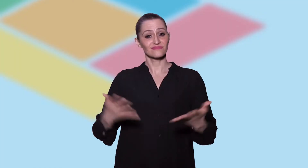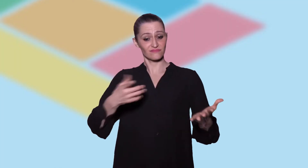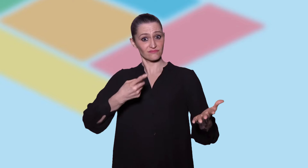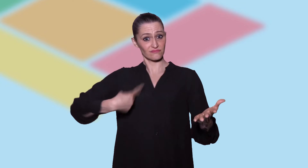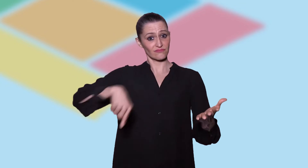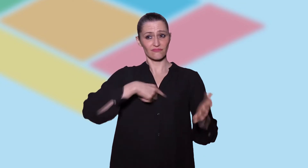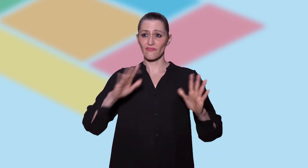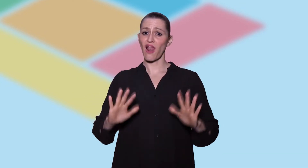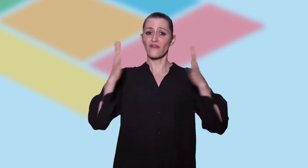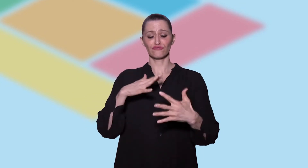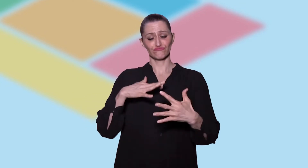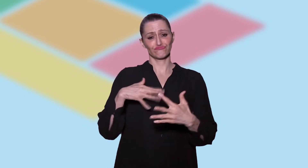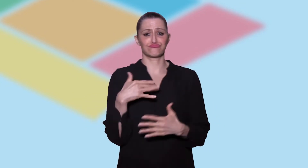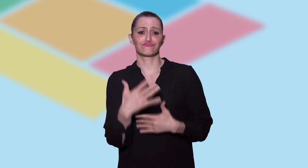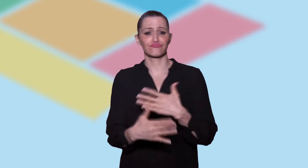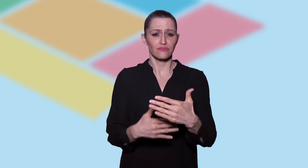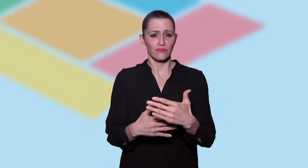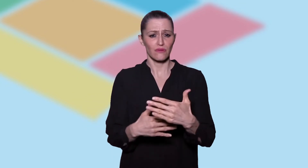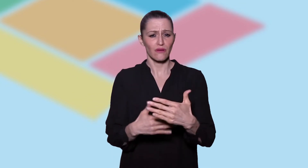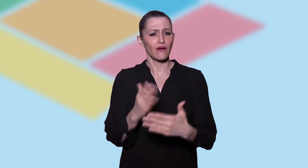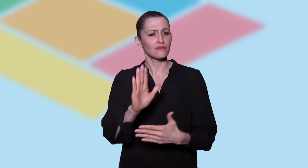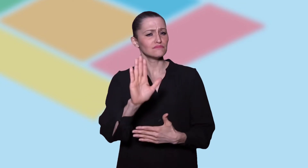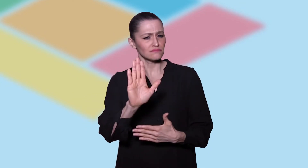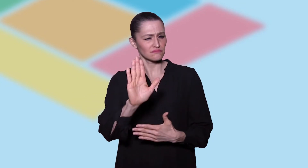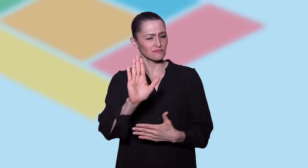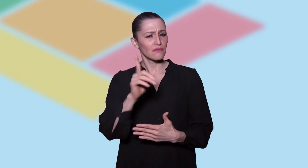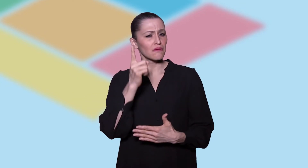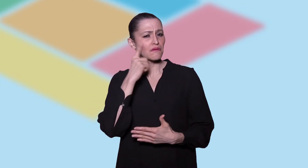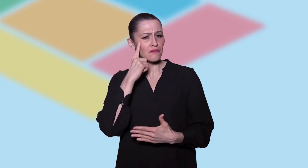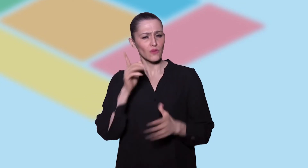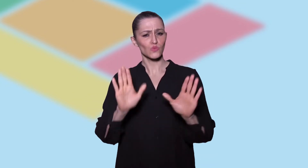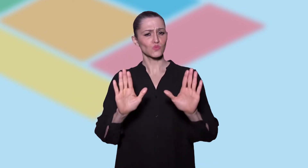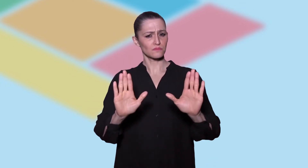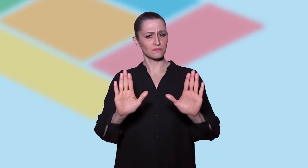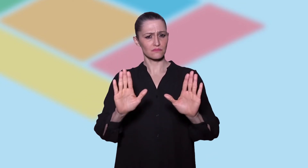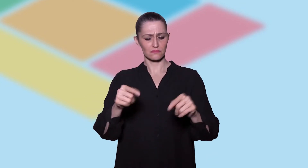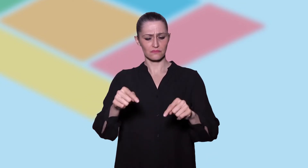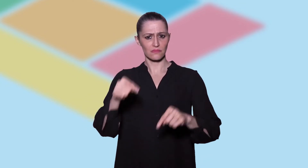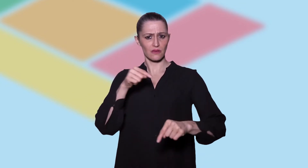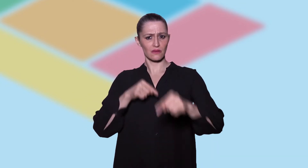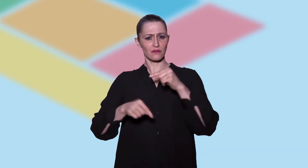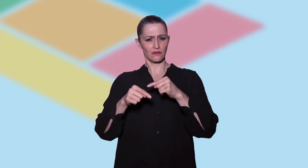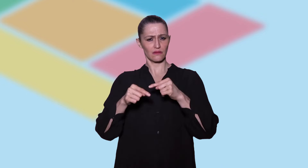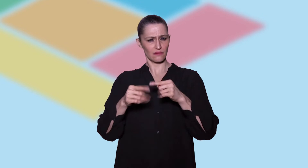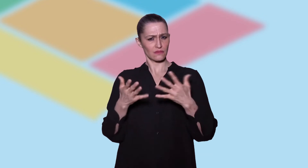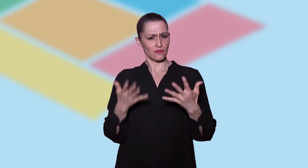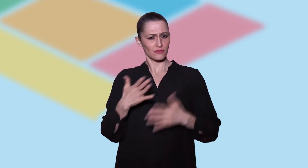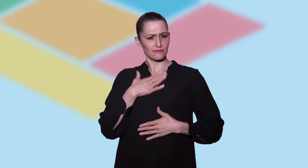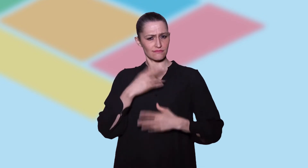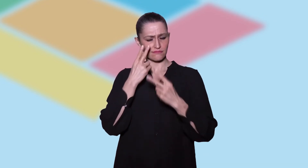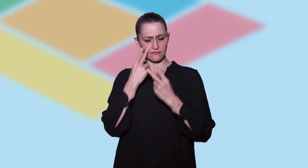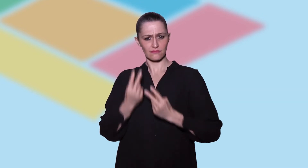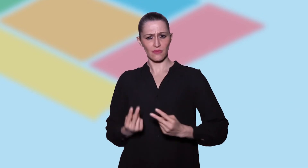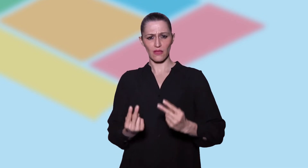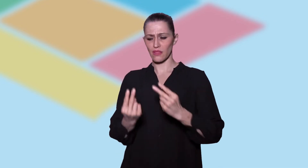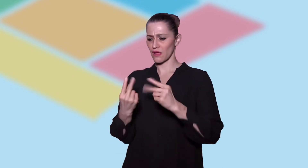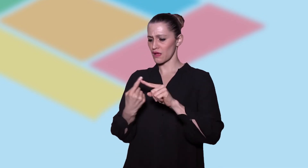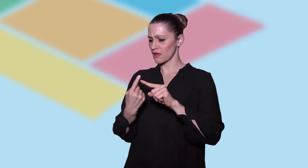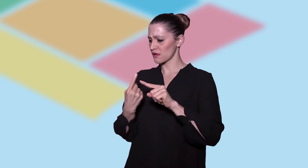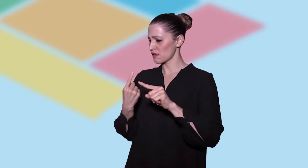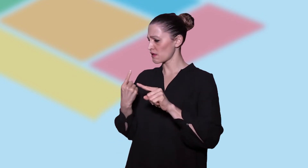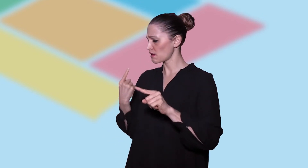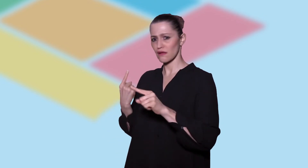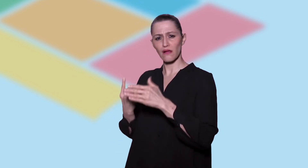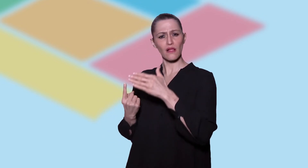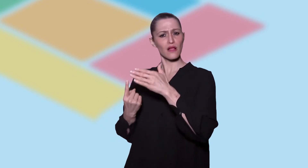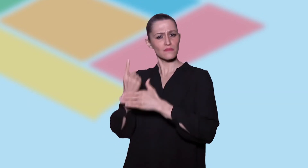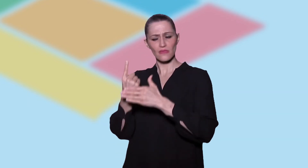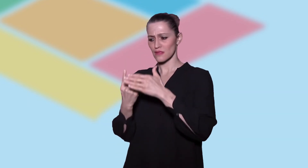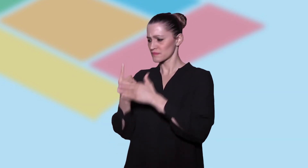If we take a pause, look back in the past